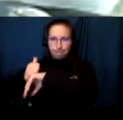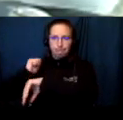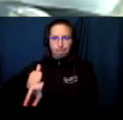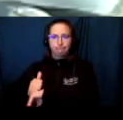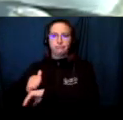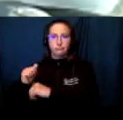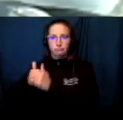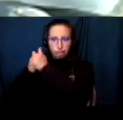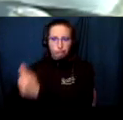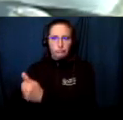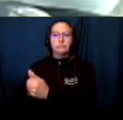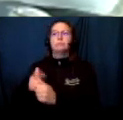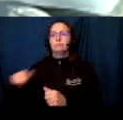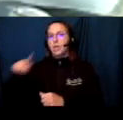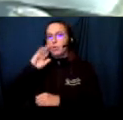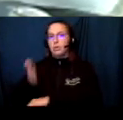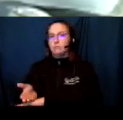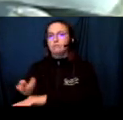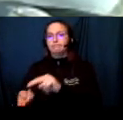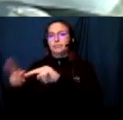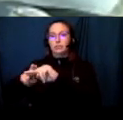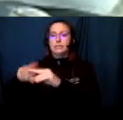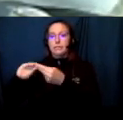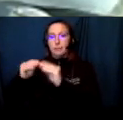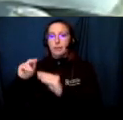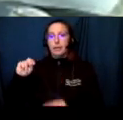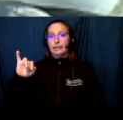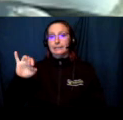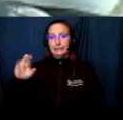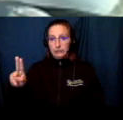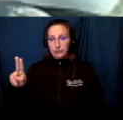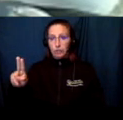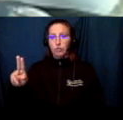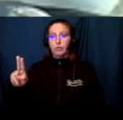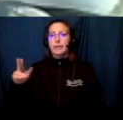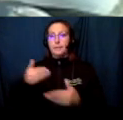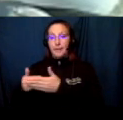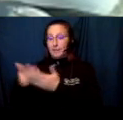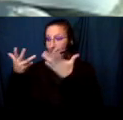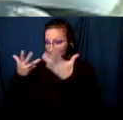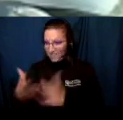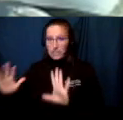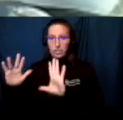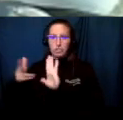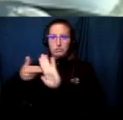going to be increasing the number of NICU babies who have the completed diagnostic audiology eval